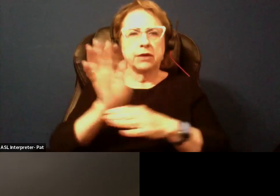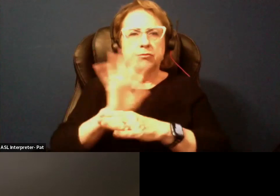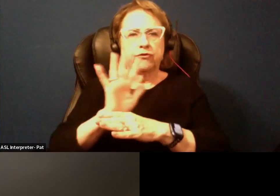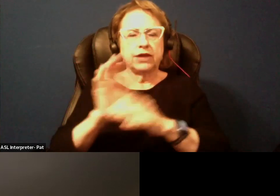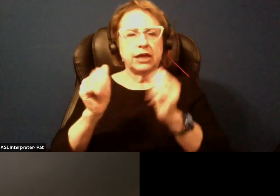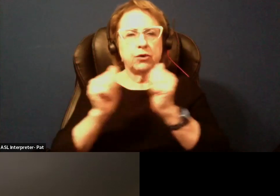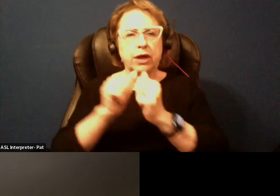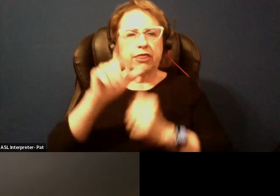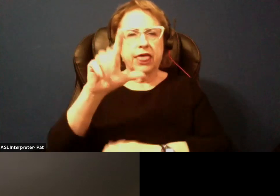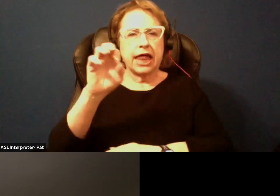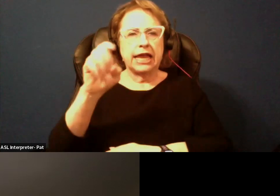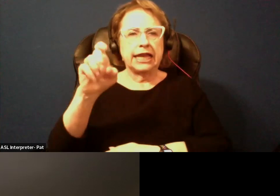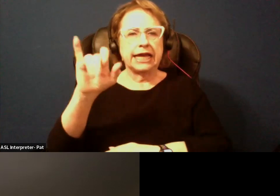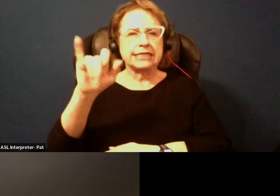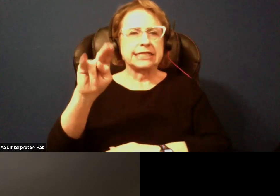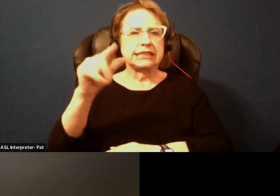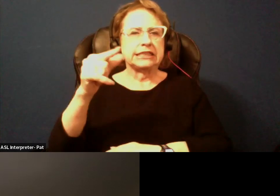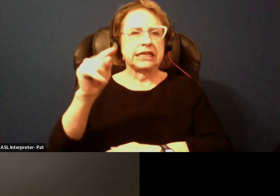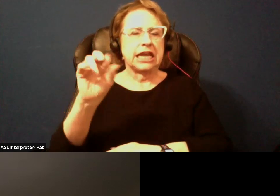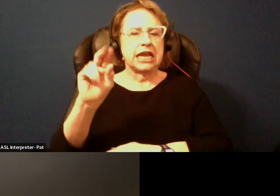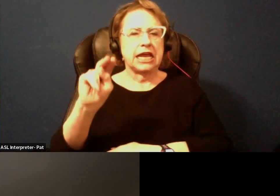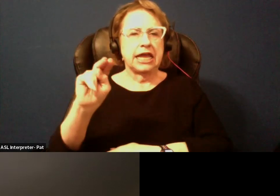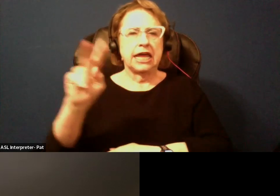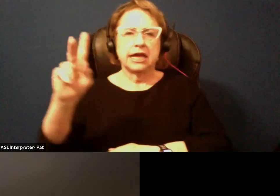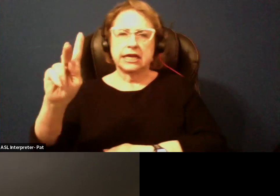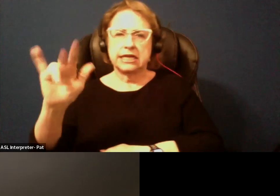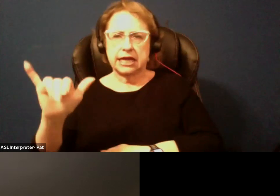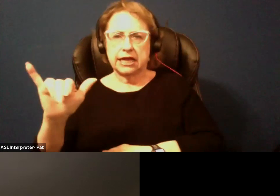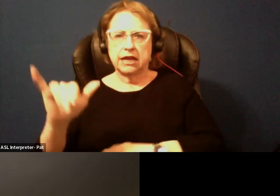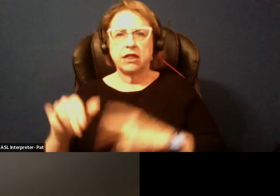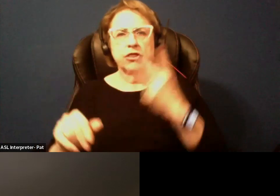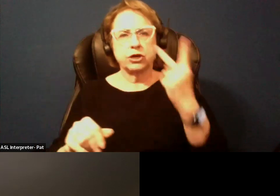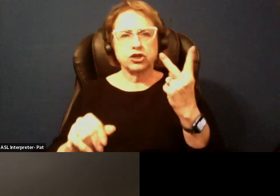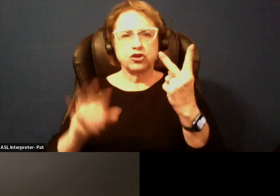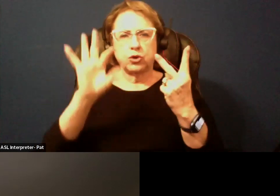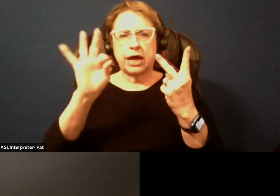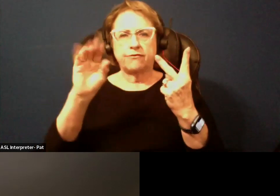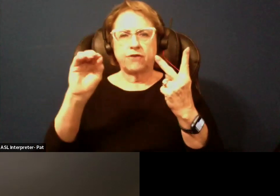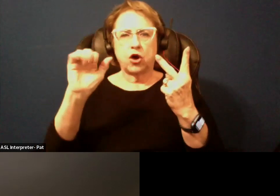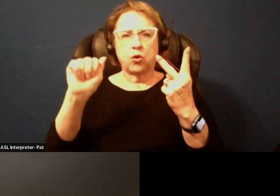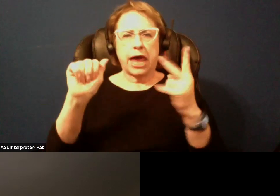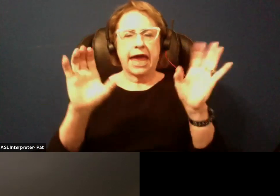We pointed out there were at the time 2 FOA certified fiber optic texts in Kentucky.